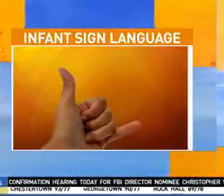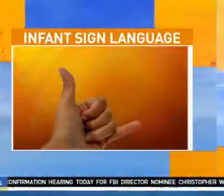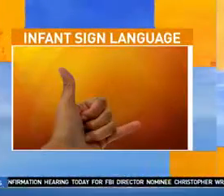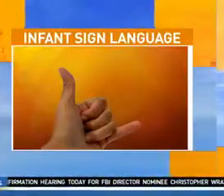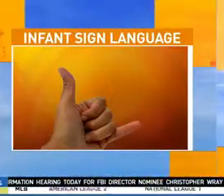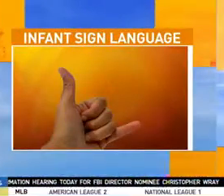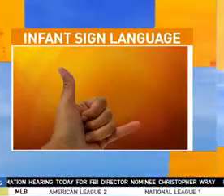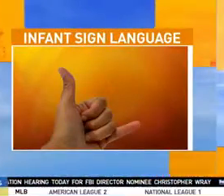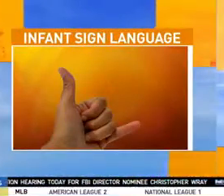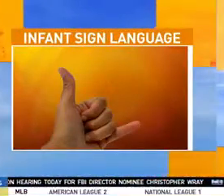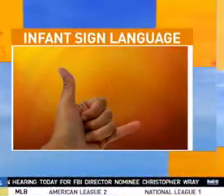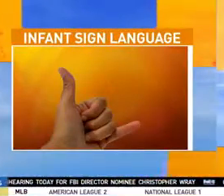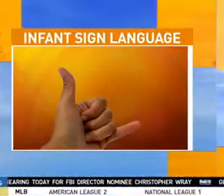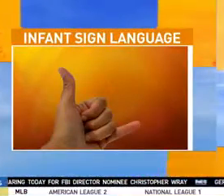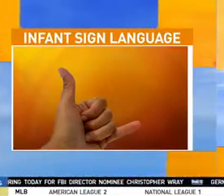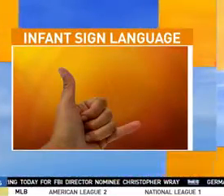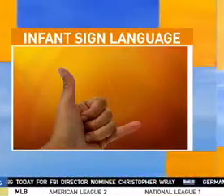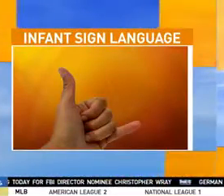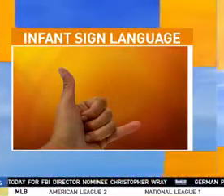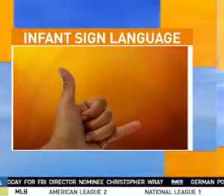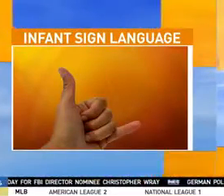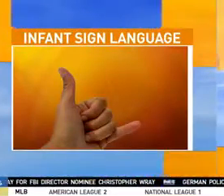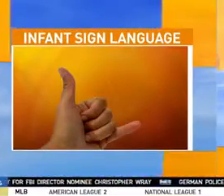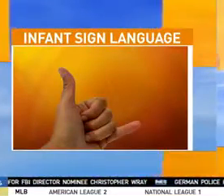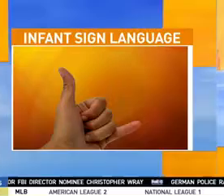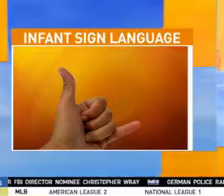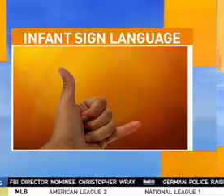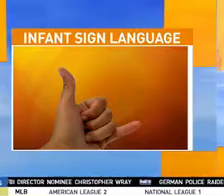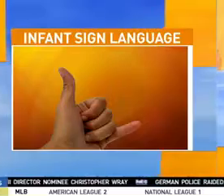The experts put a twist on communicating with your infant.